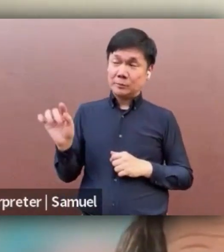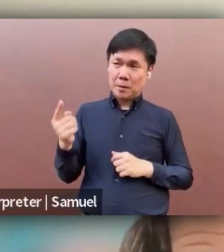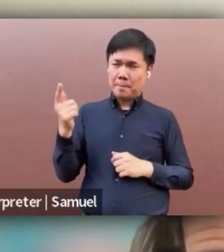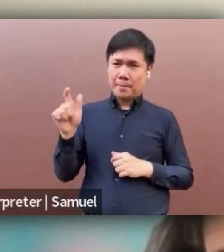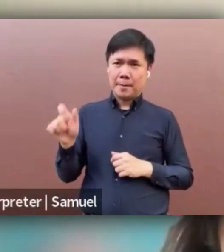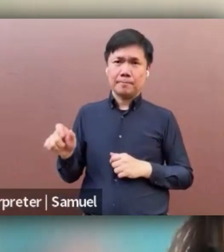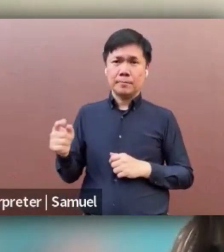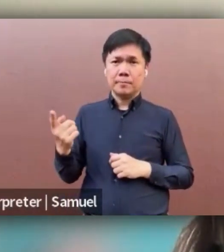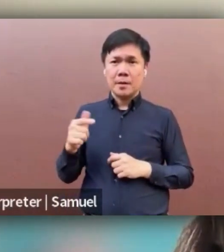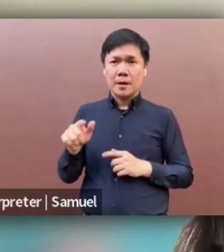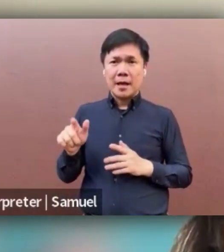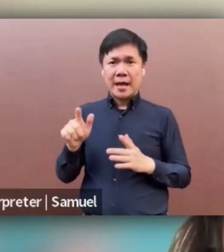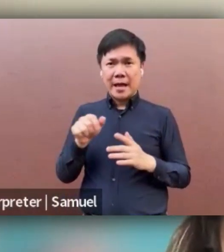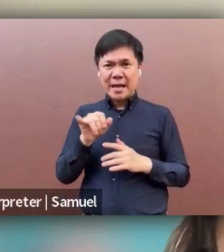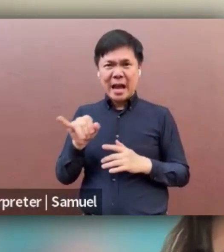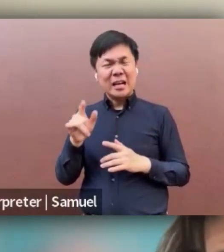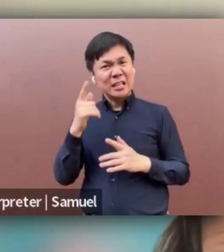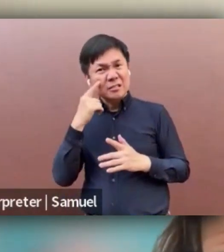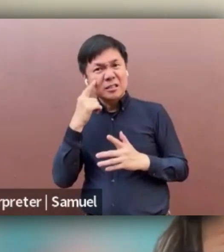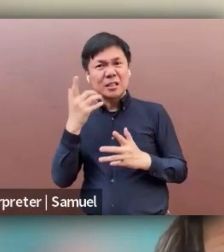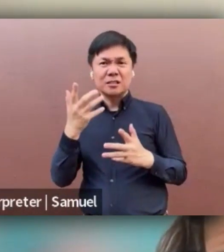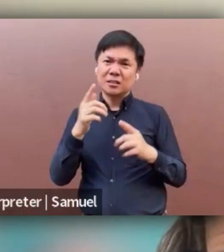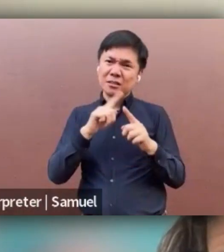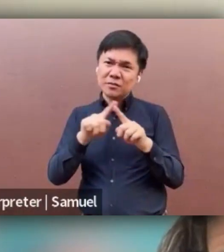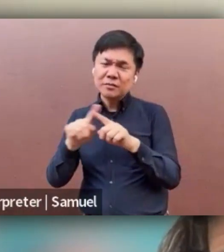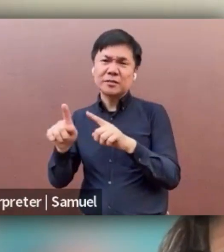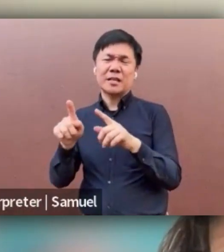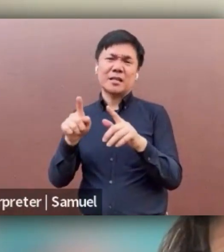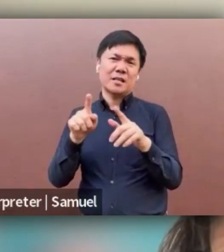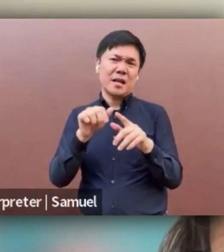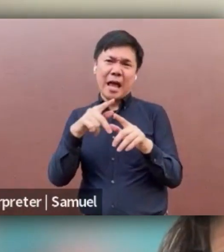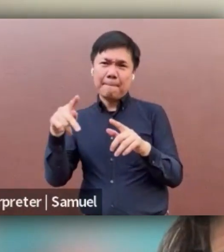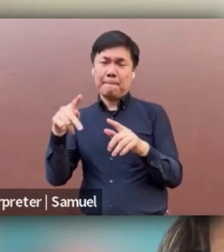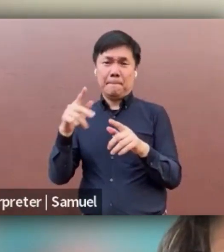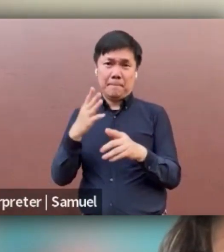And Cameron mentioned about a meta-layer AI secure the web and application.